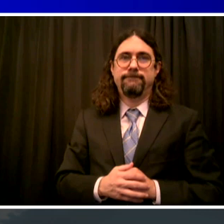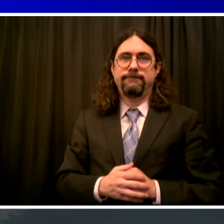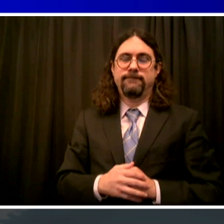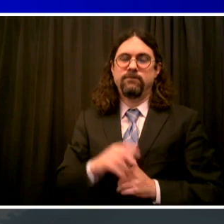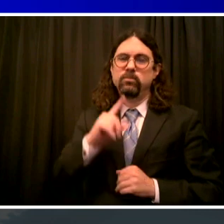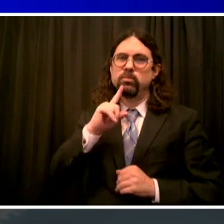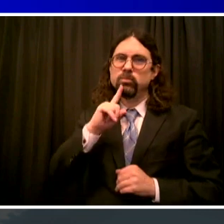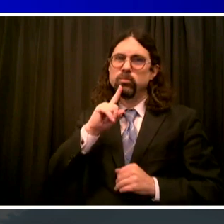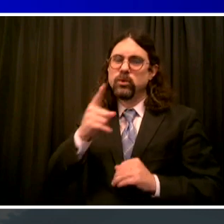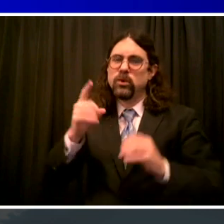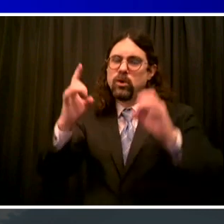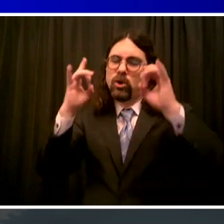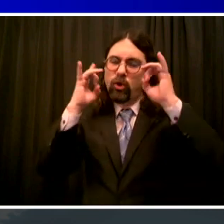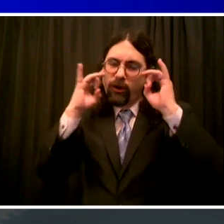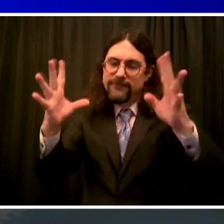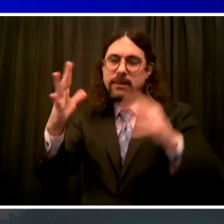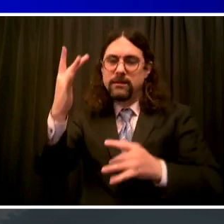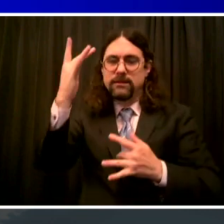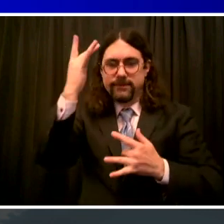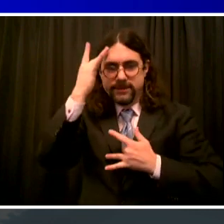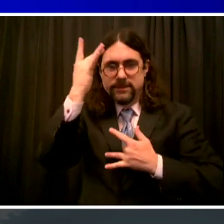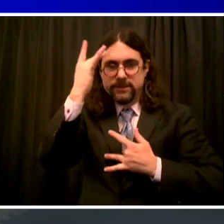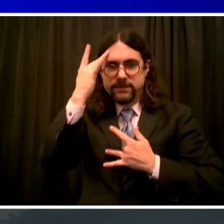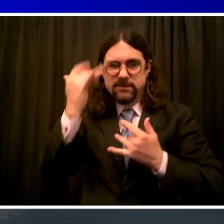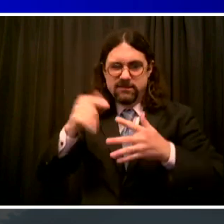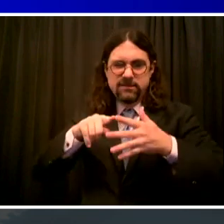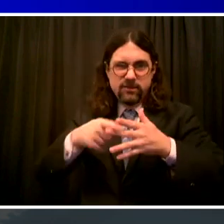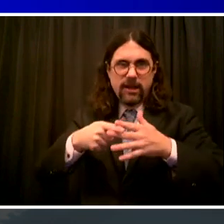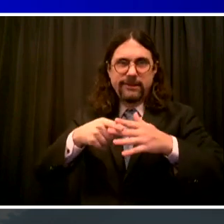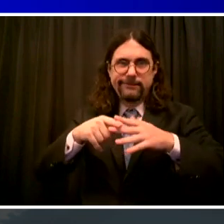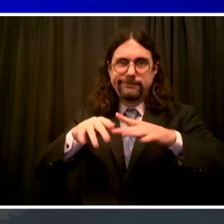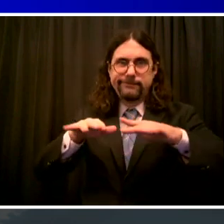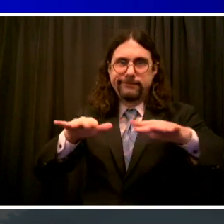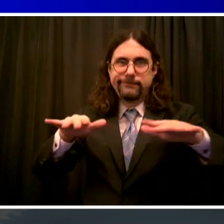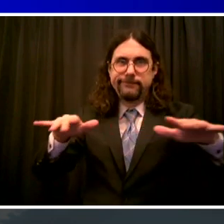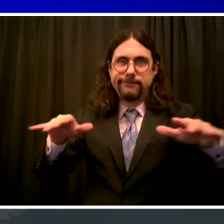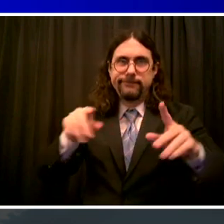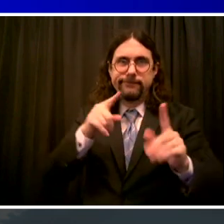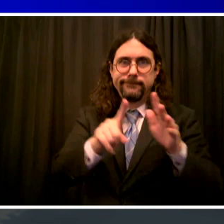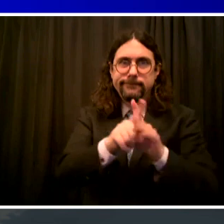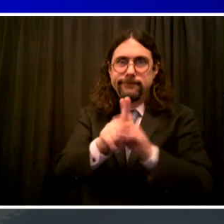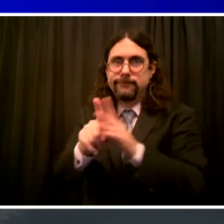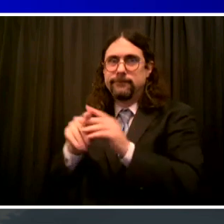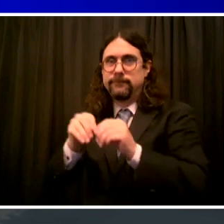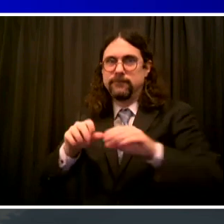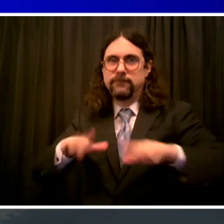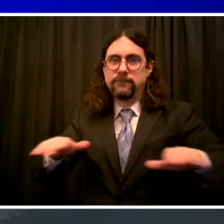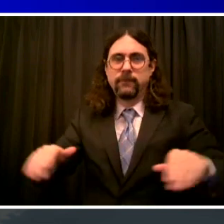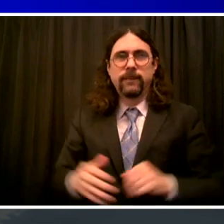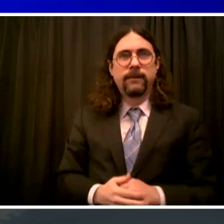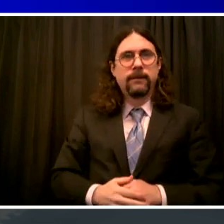WHOLET RAEJCTORY OF THIS HORRIBLE DISEASE THAT WE